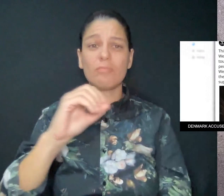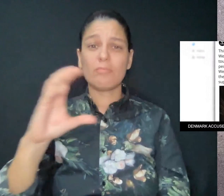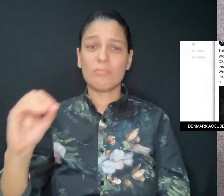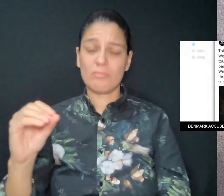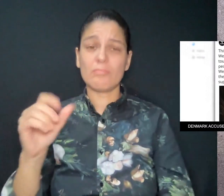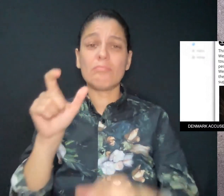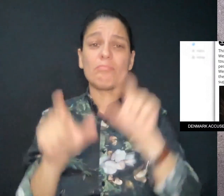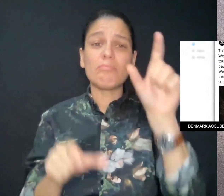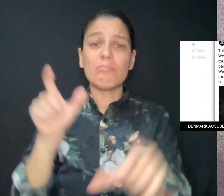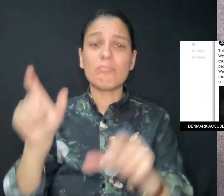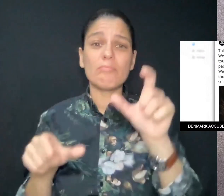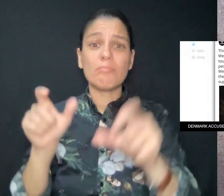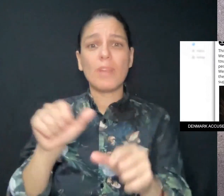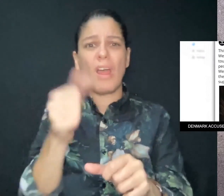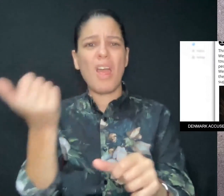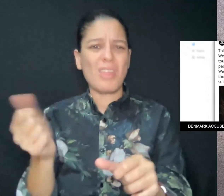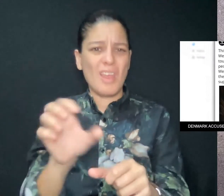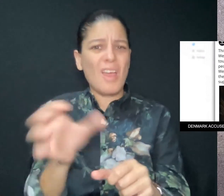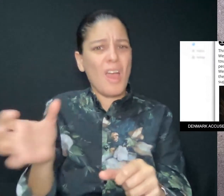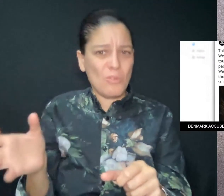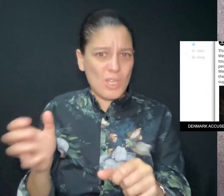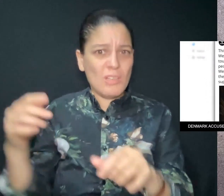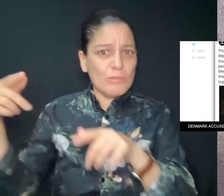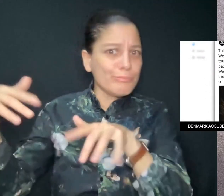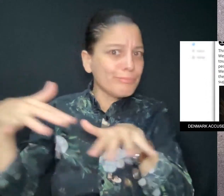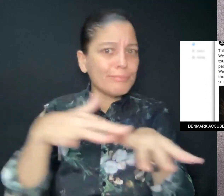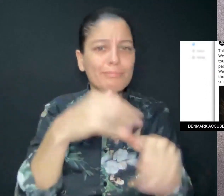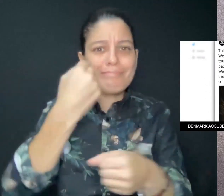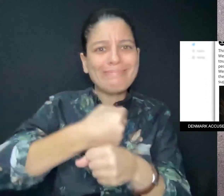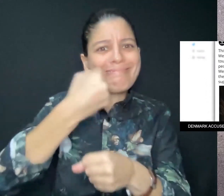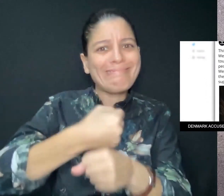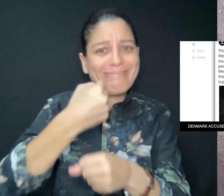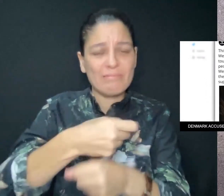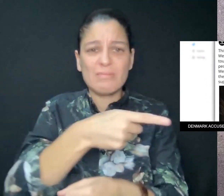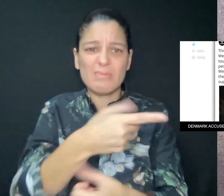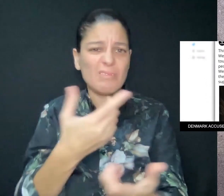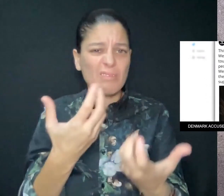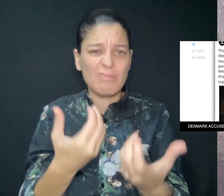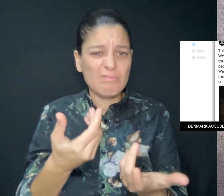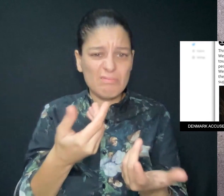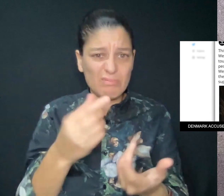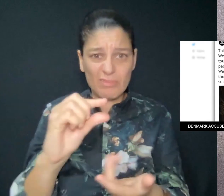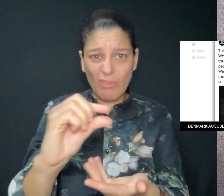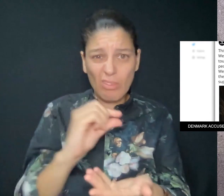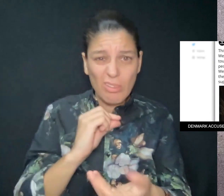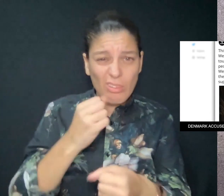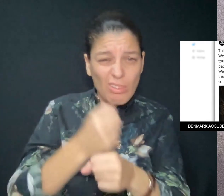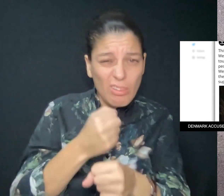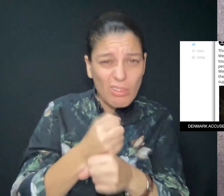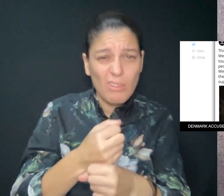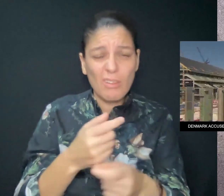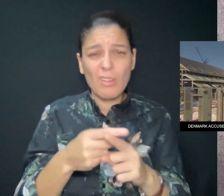Denmark claims 6500 migrant workers died because of low wages and dangerous jobs in extreme